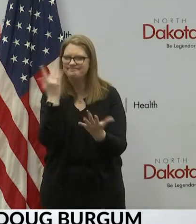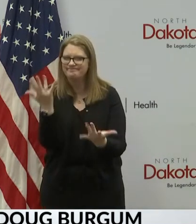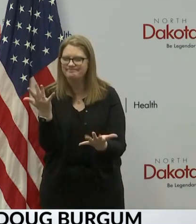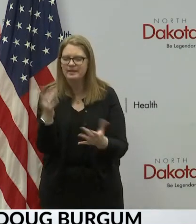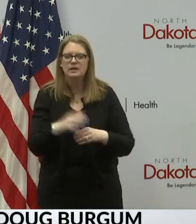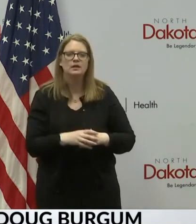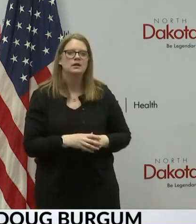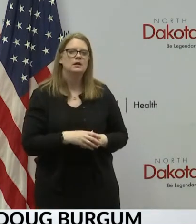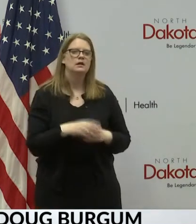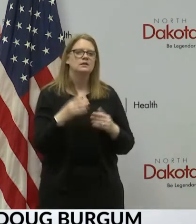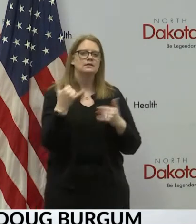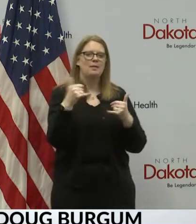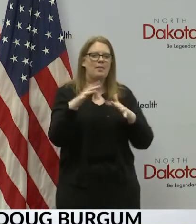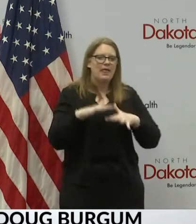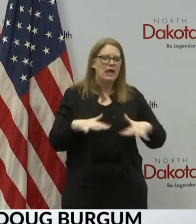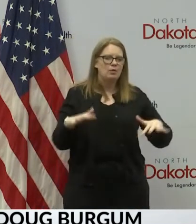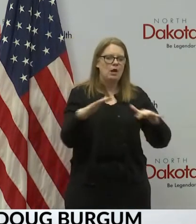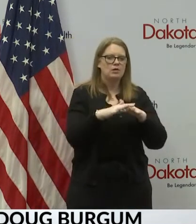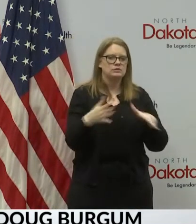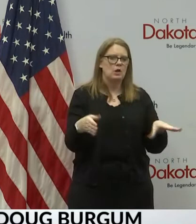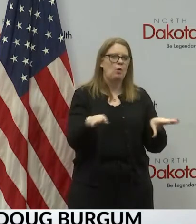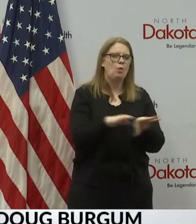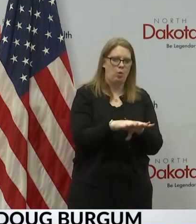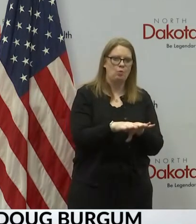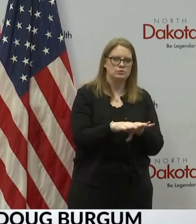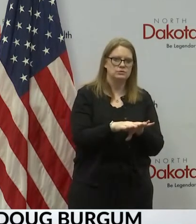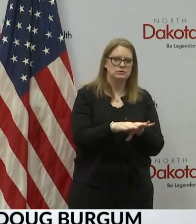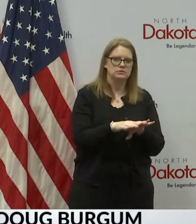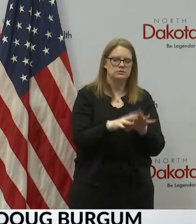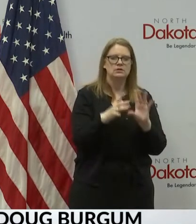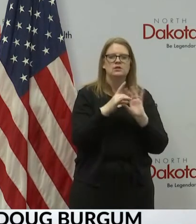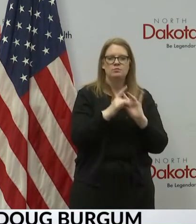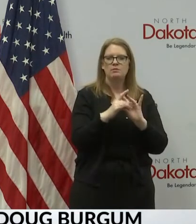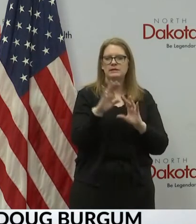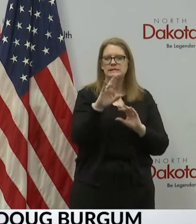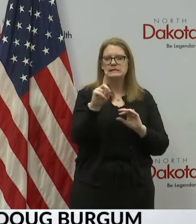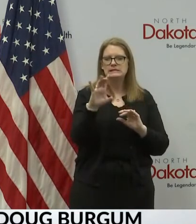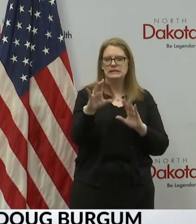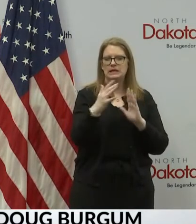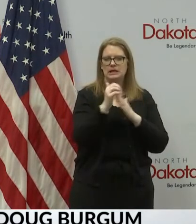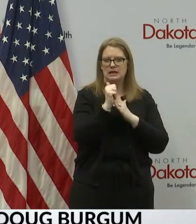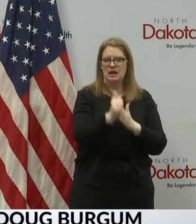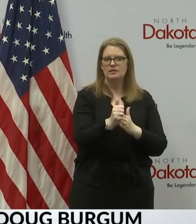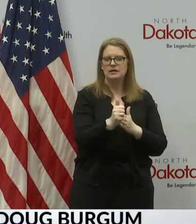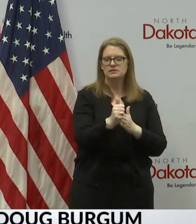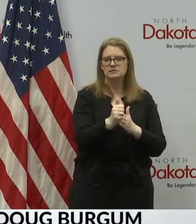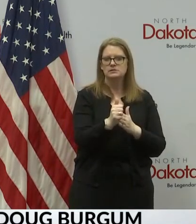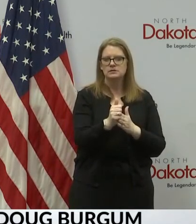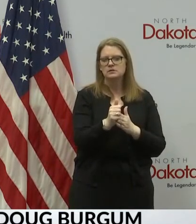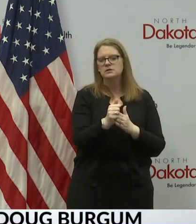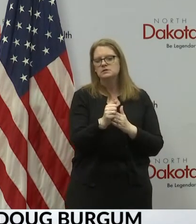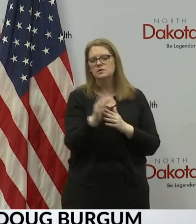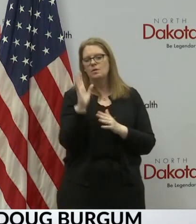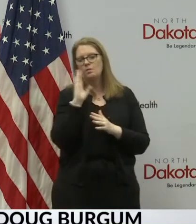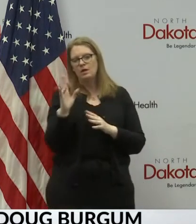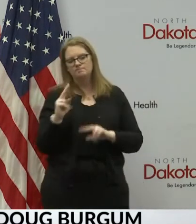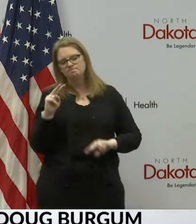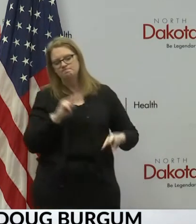THAT'S THE EARLIEST DATE THAT COULD BE WEATHER-DEPENDENT. WE HAVE CLOSED THE PLAYGROUNDS AT PARKS, BASED ON THE C.D.C.